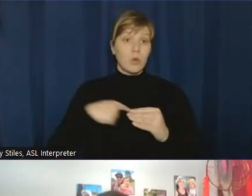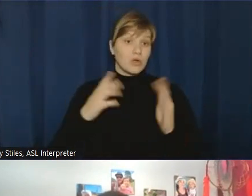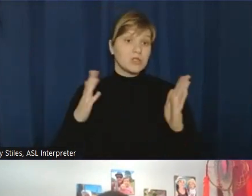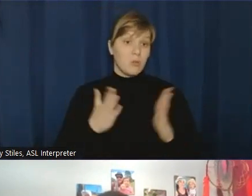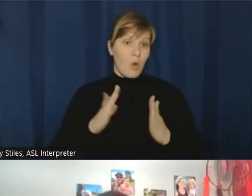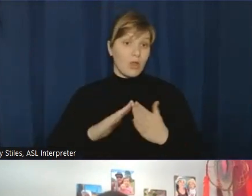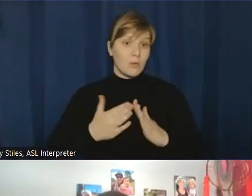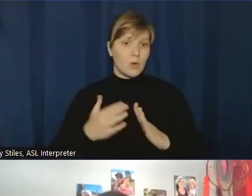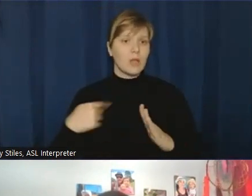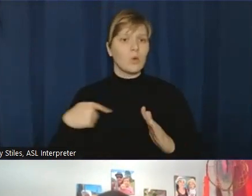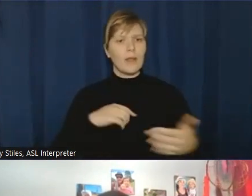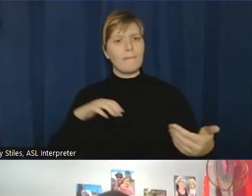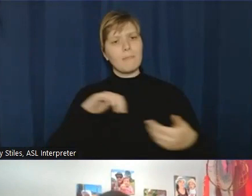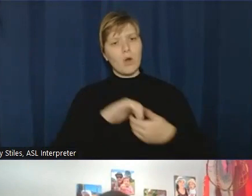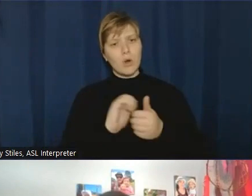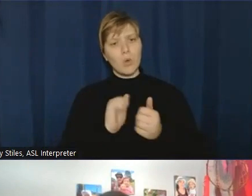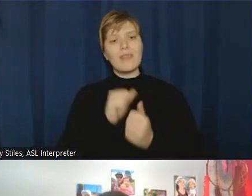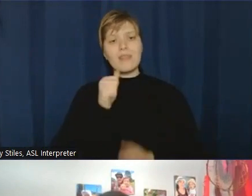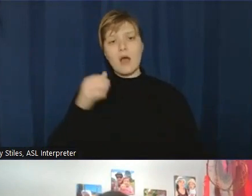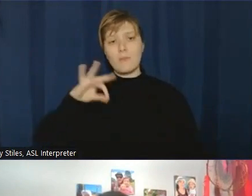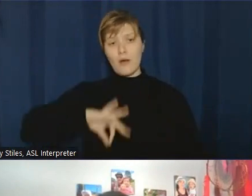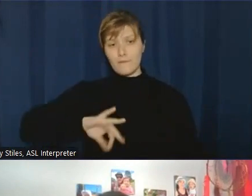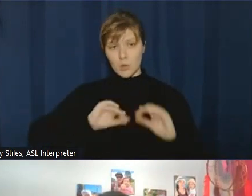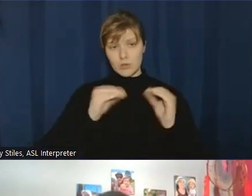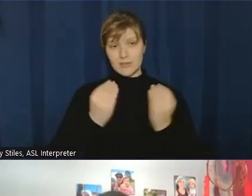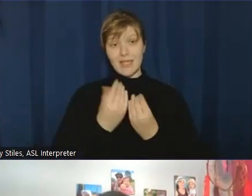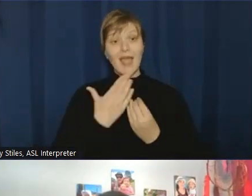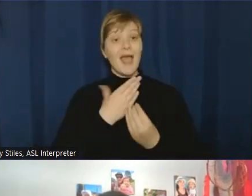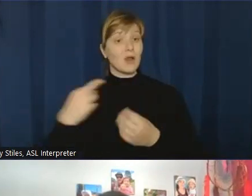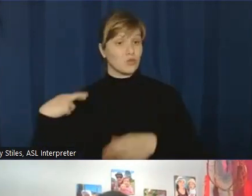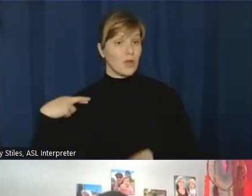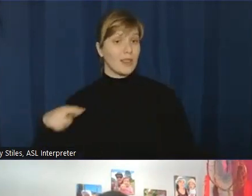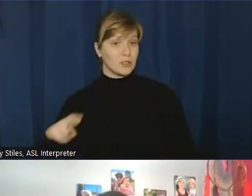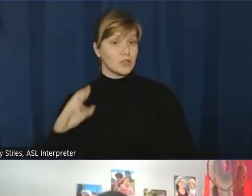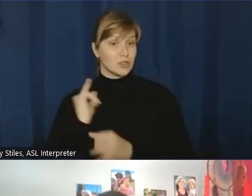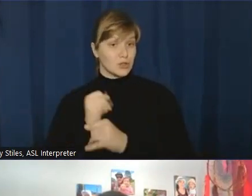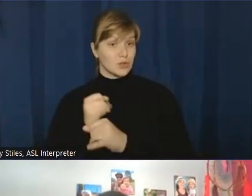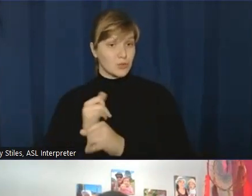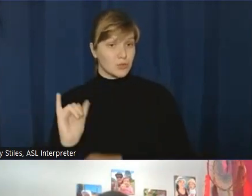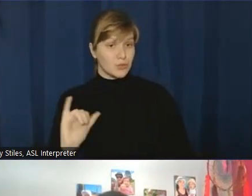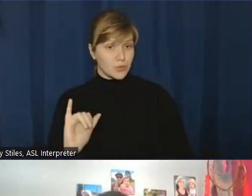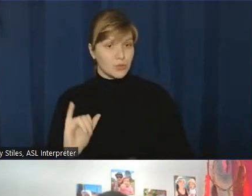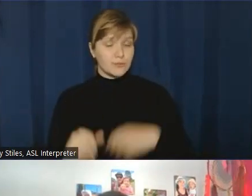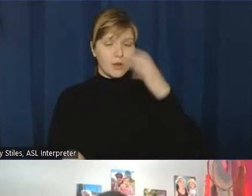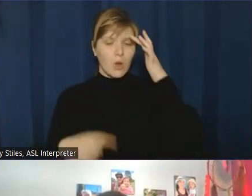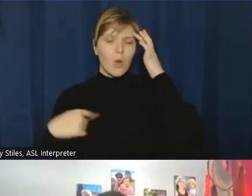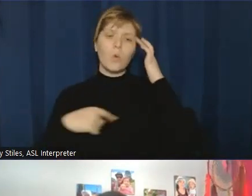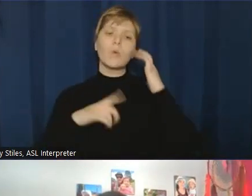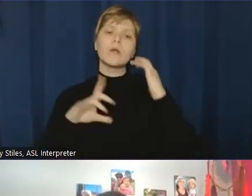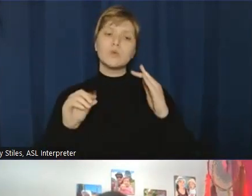nonprofits and also religious institutions, and so we do try to build a collaboration